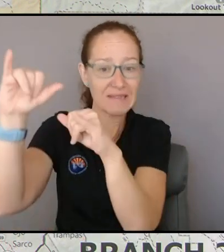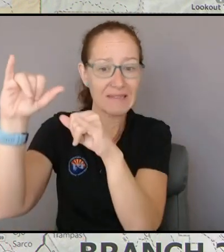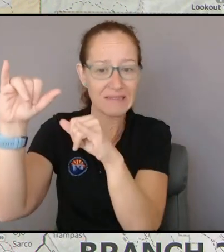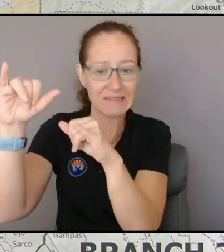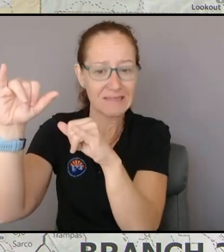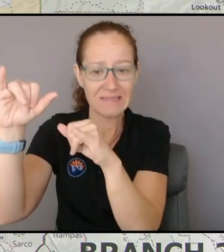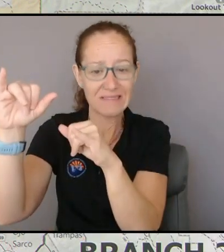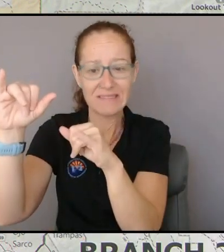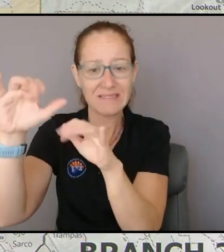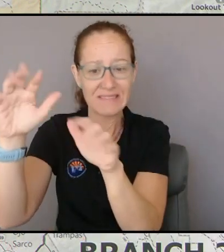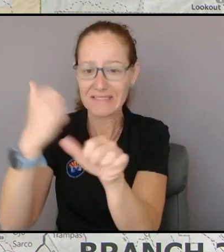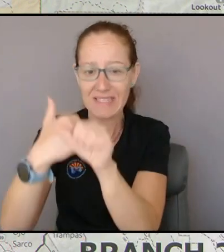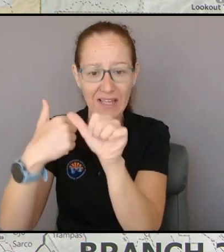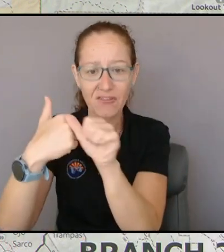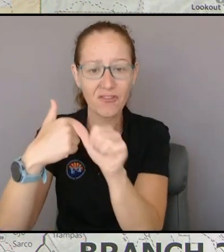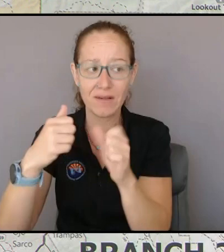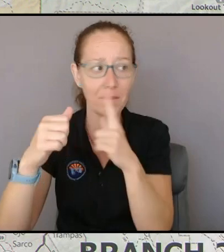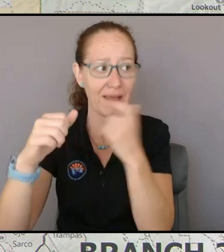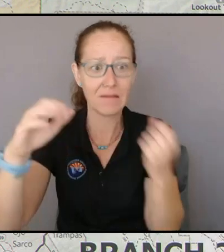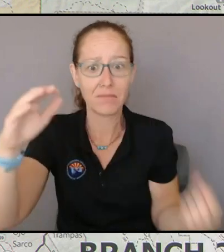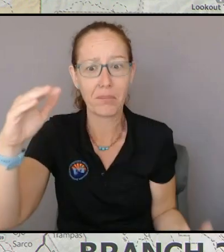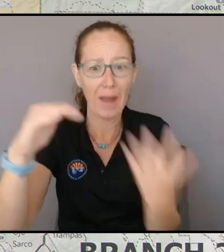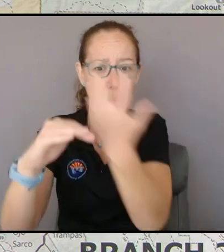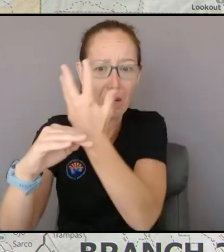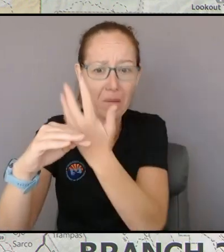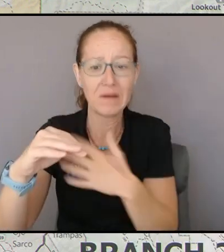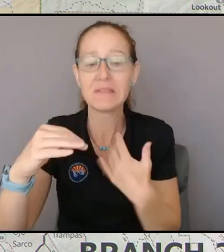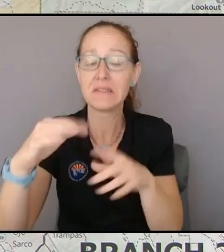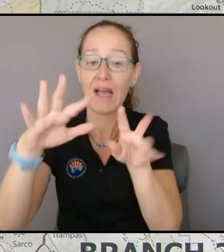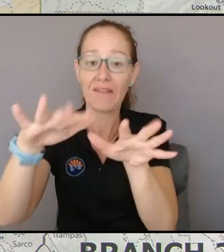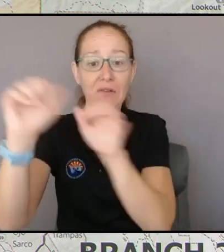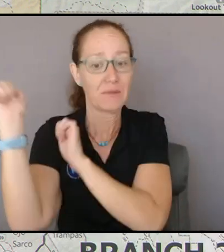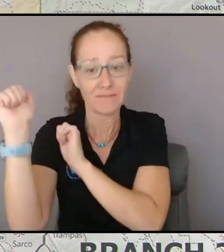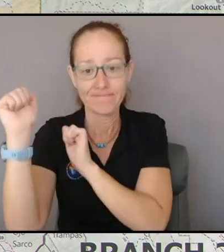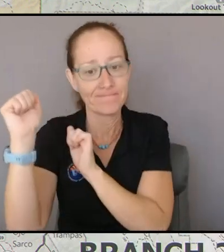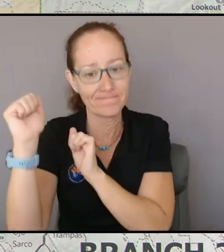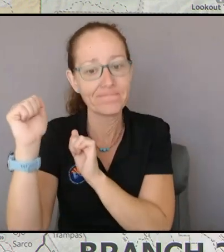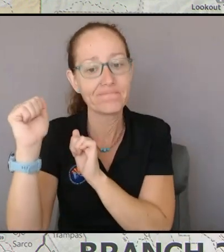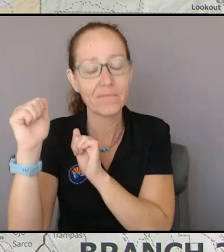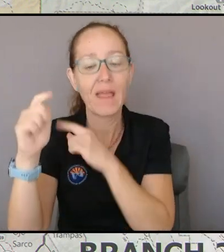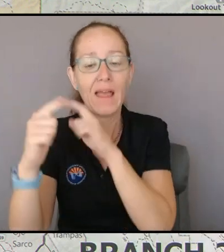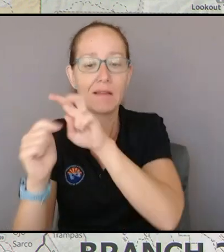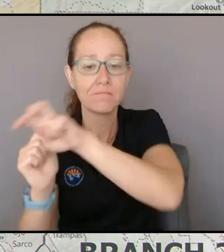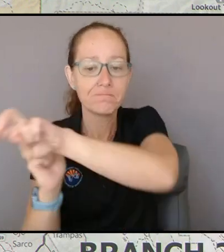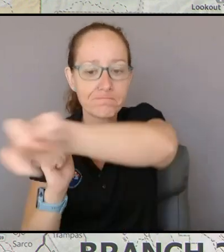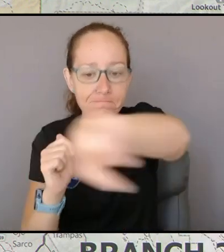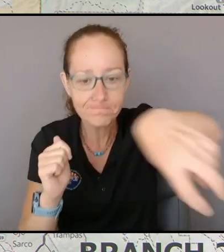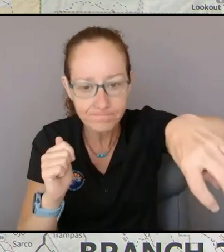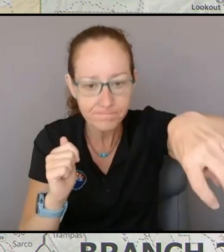to engage from a direction that it's safe to do so. Lot of work. Hard on your body for the hotshot crews that were in